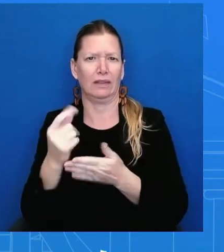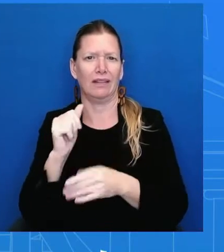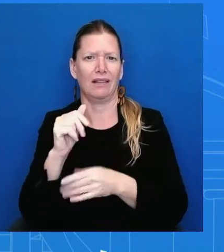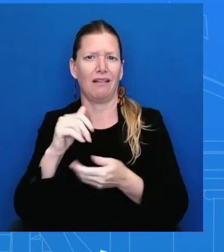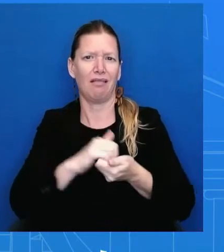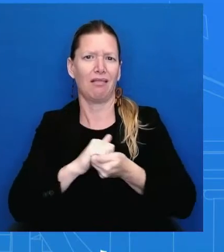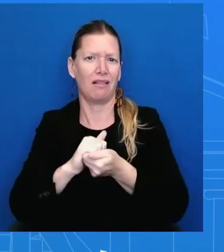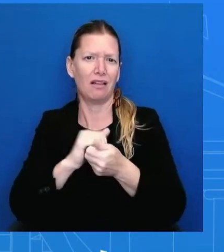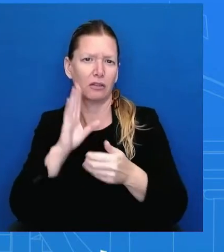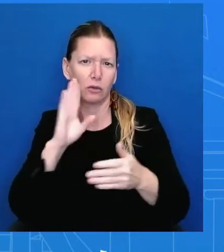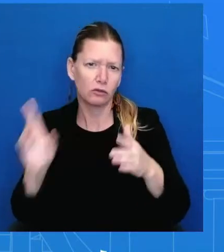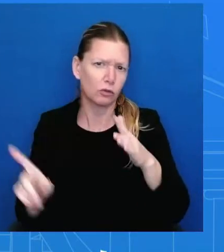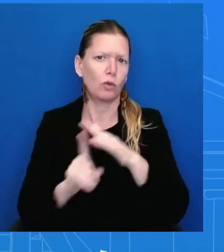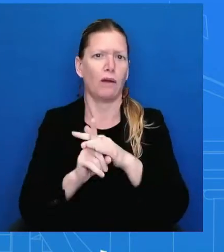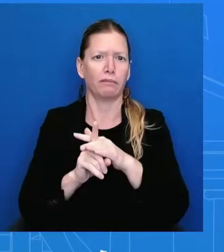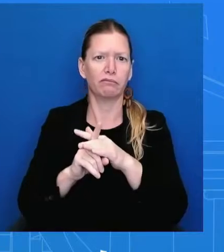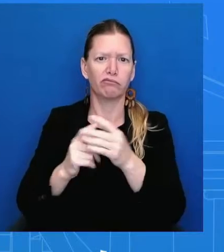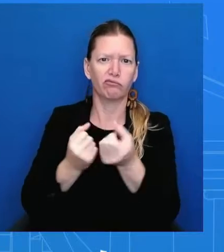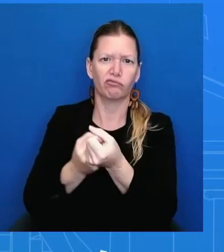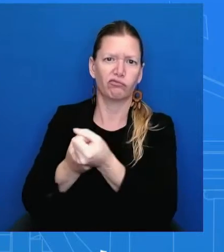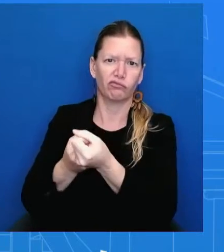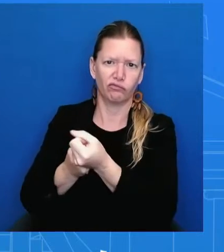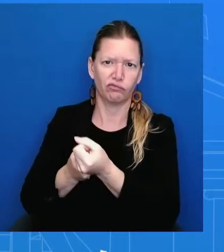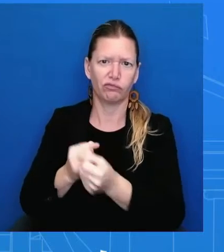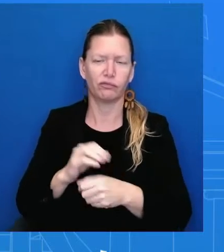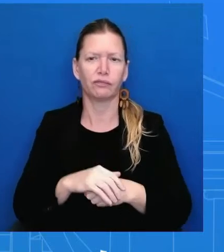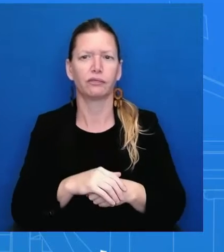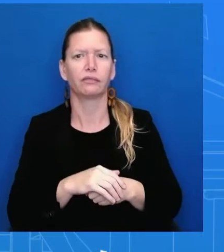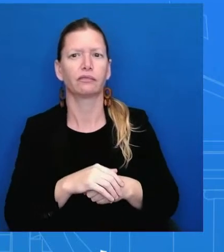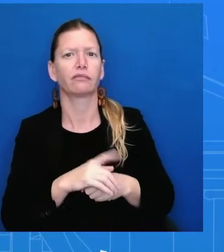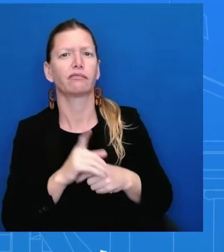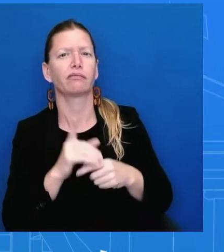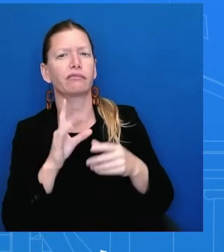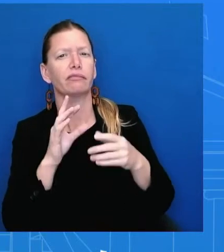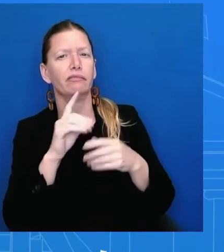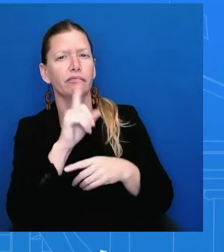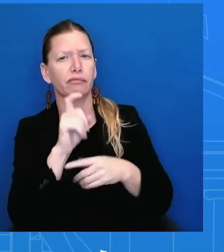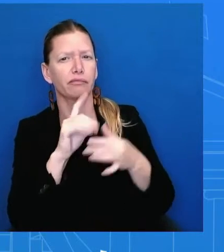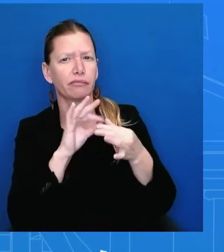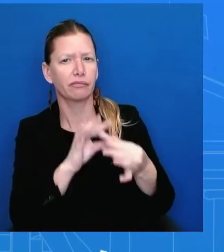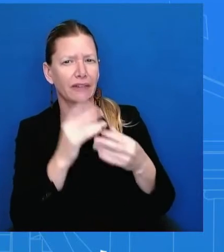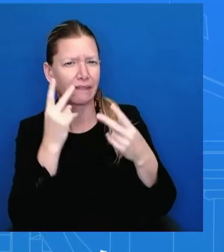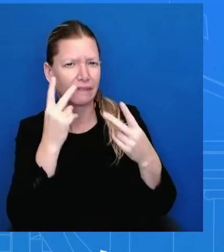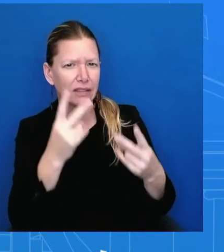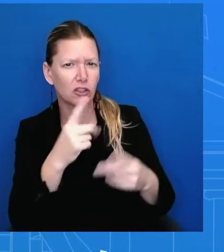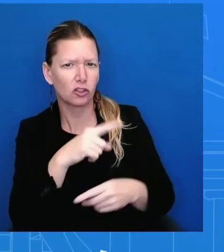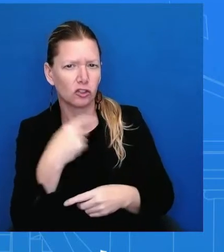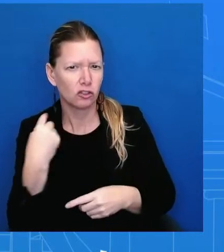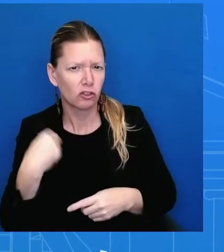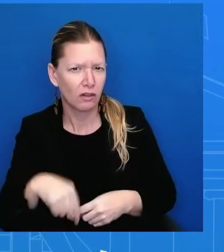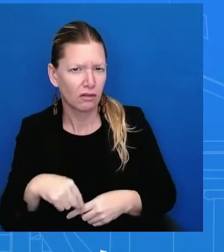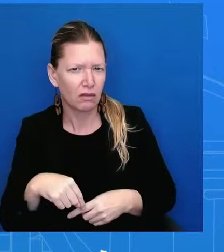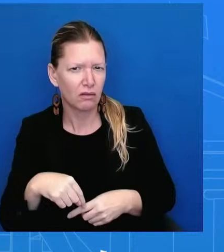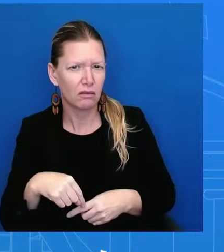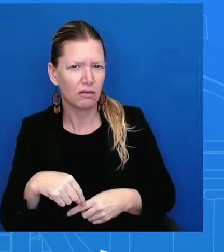I'm wondering whether the U.S. has any views on that and what impact it might have on the situation in Ukraine? Mr. Kirby: Yeah, we're concerned about it.